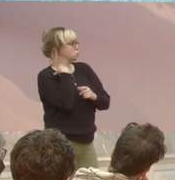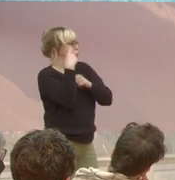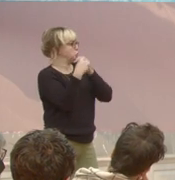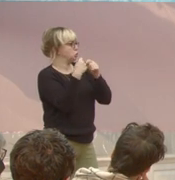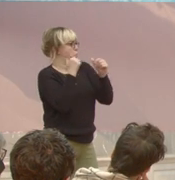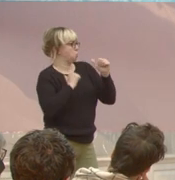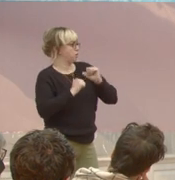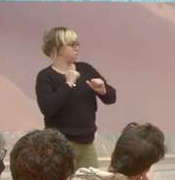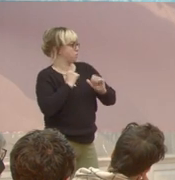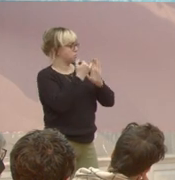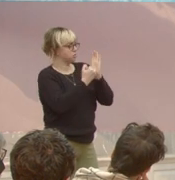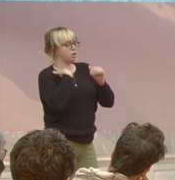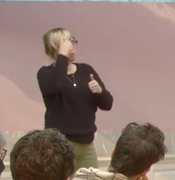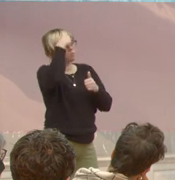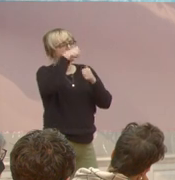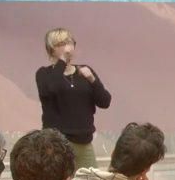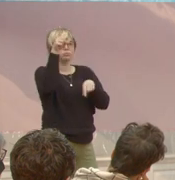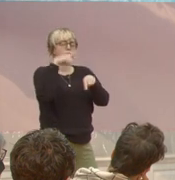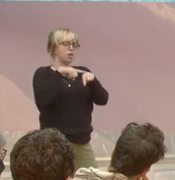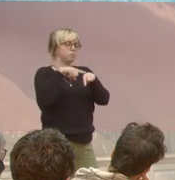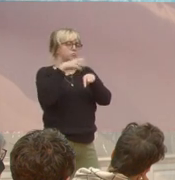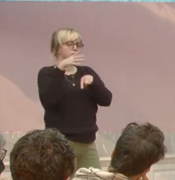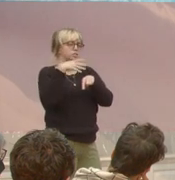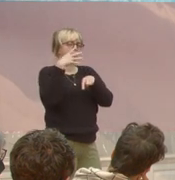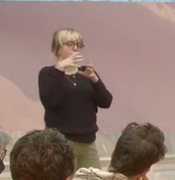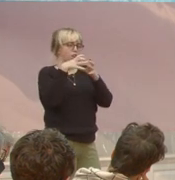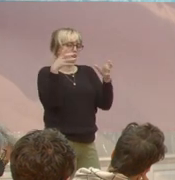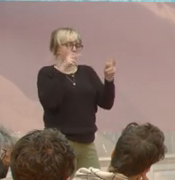remember, at a time when a lot of people write about it in